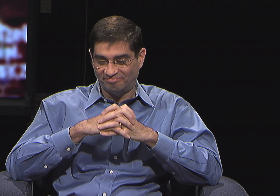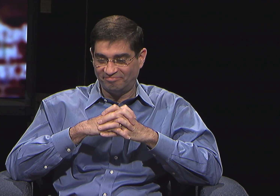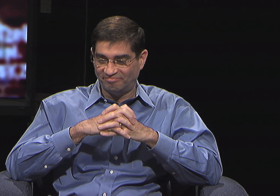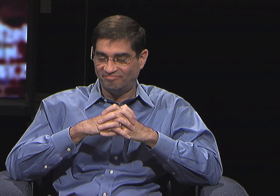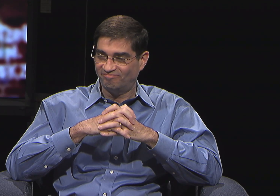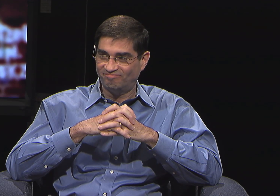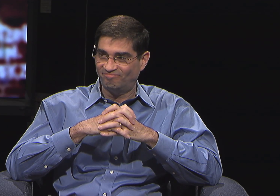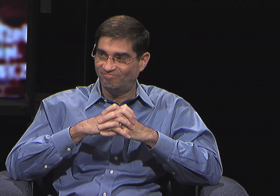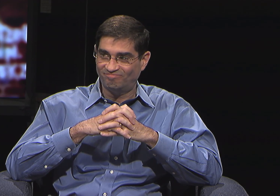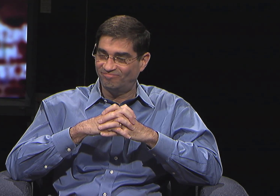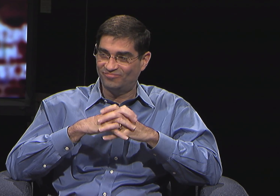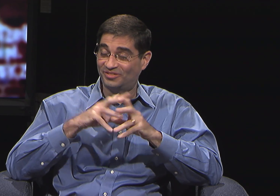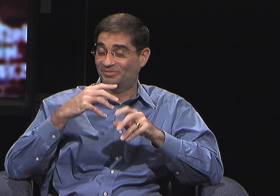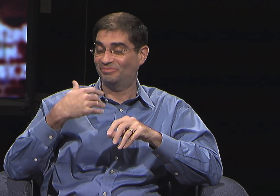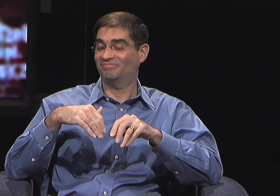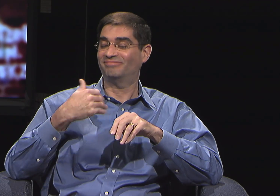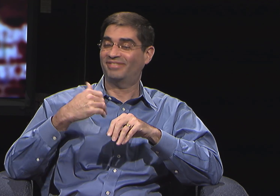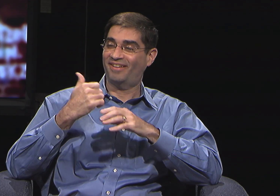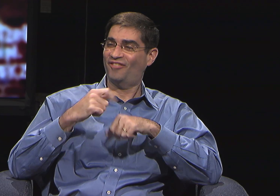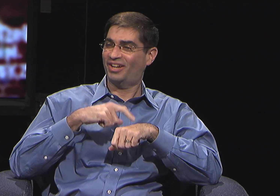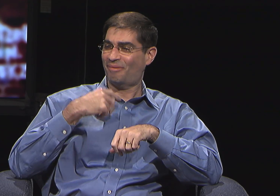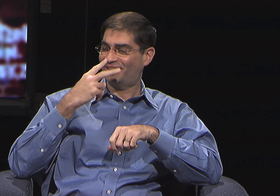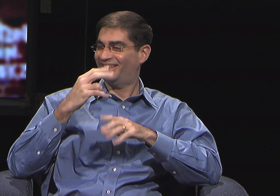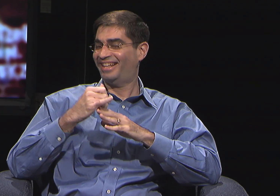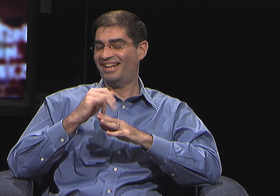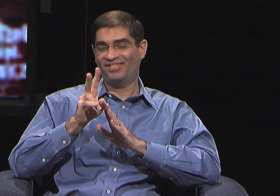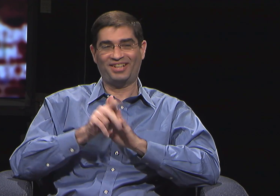Every time I see that video